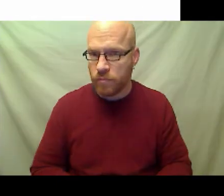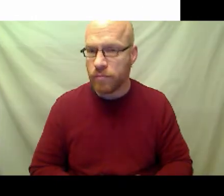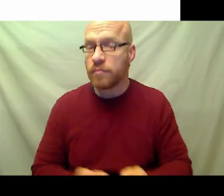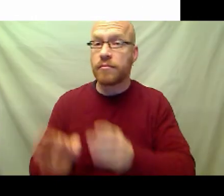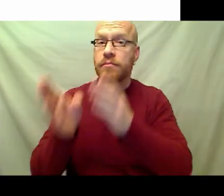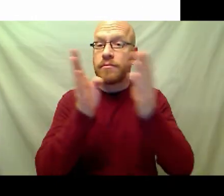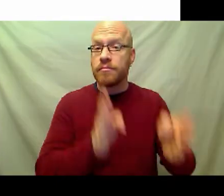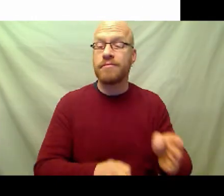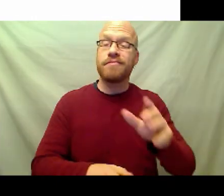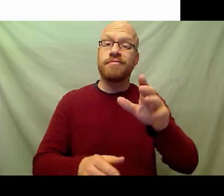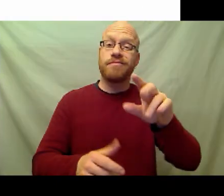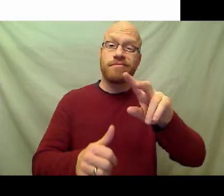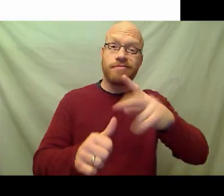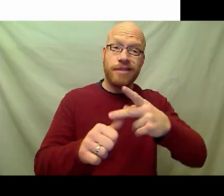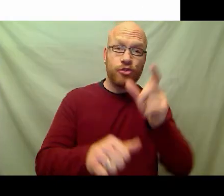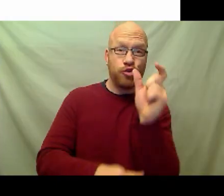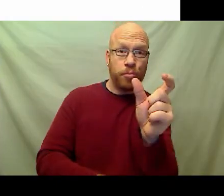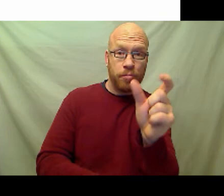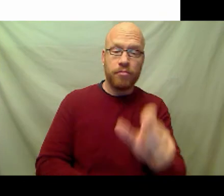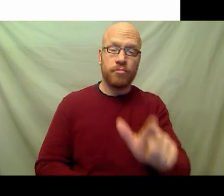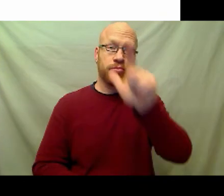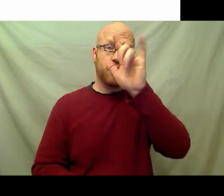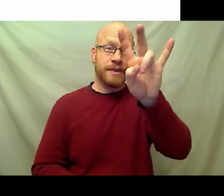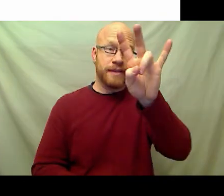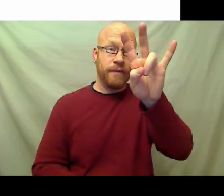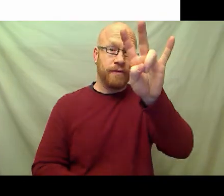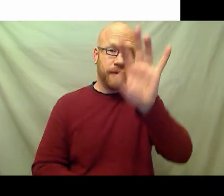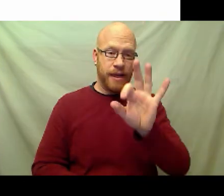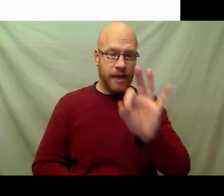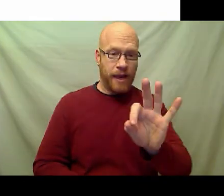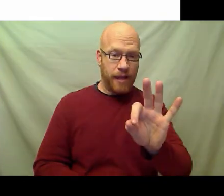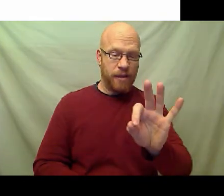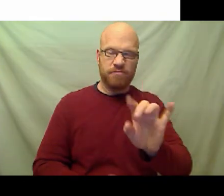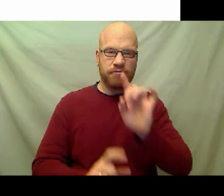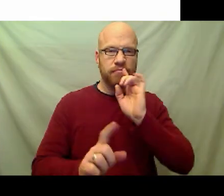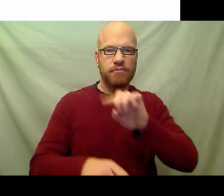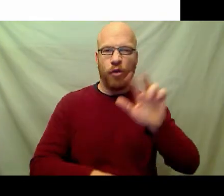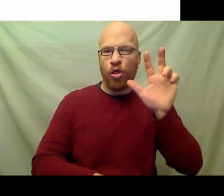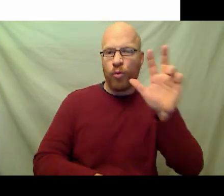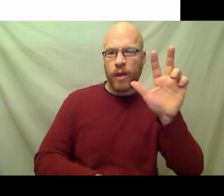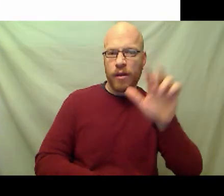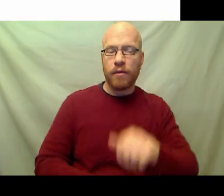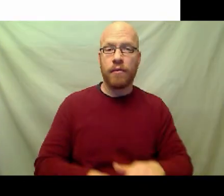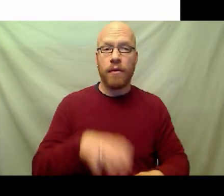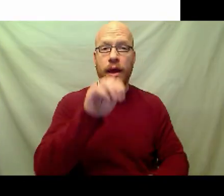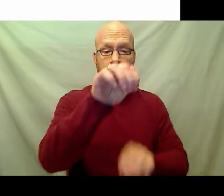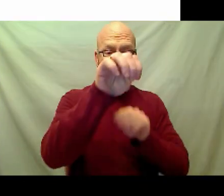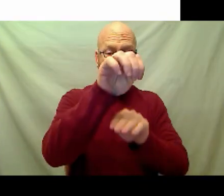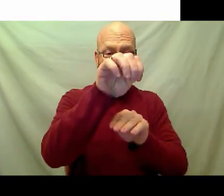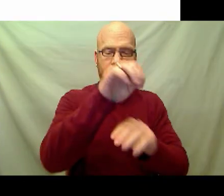In the second one, 27 divided by 9 is 3 and m divided